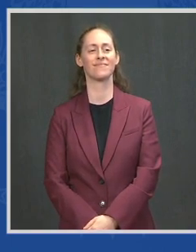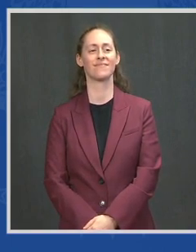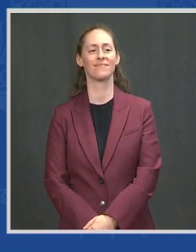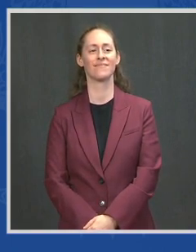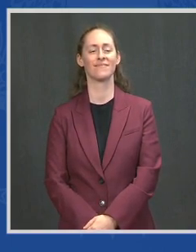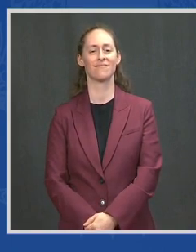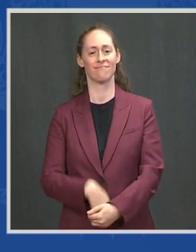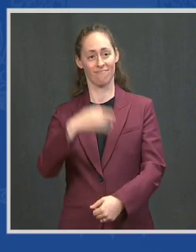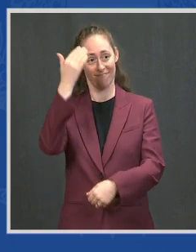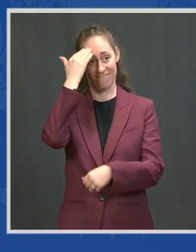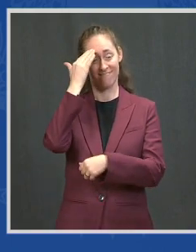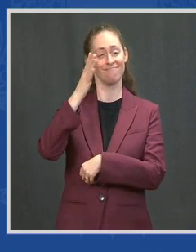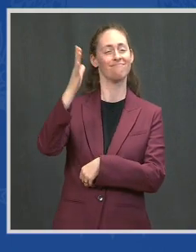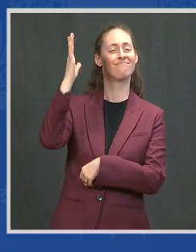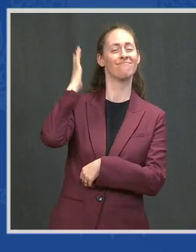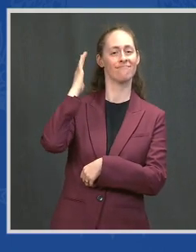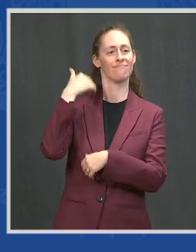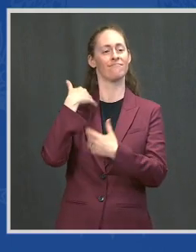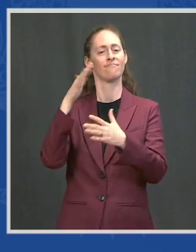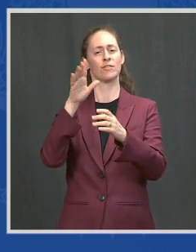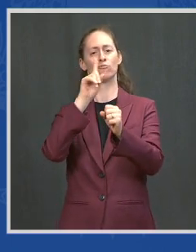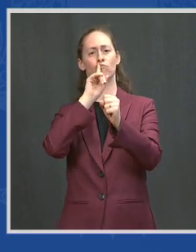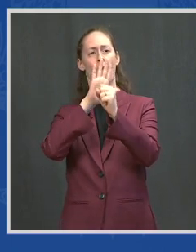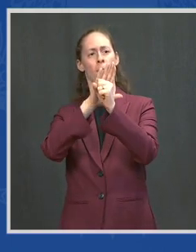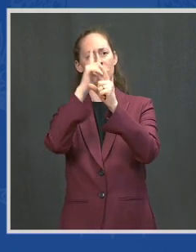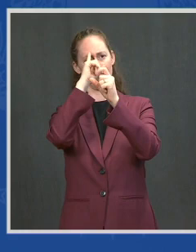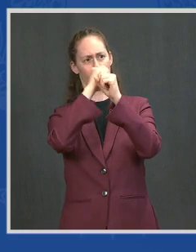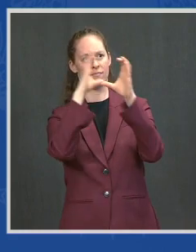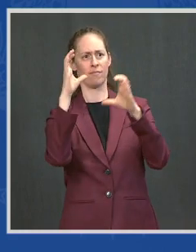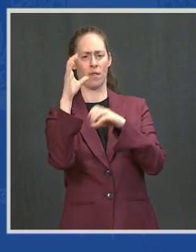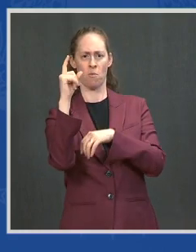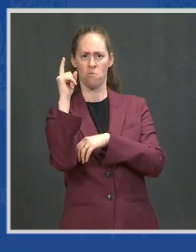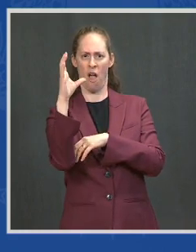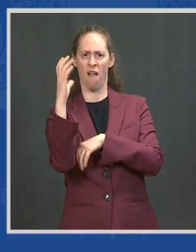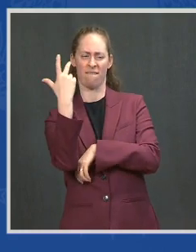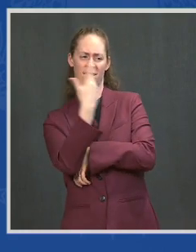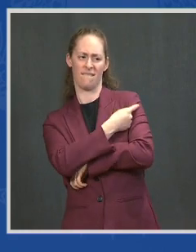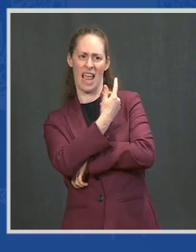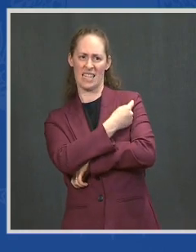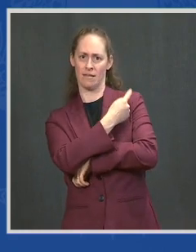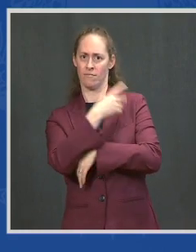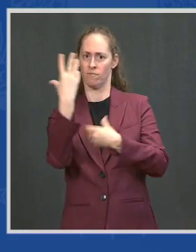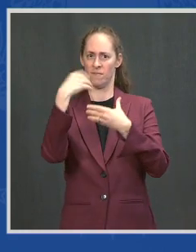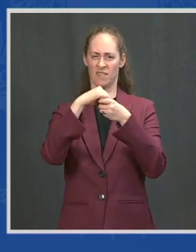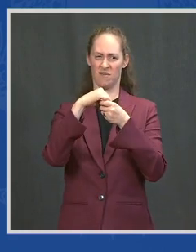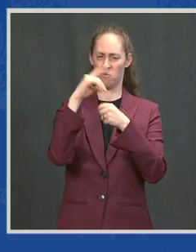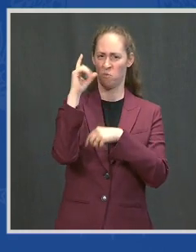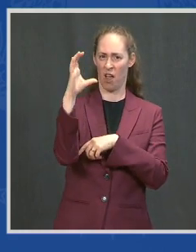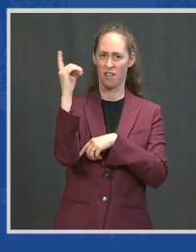in my first hundred days. After we met that goal, we doubled it to start 200 million shots.